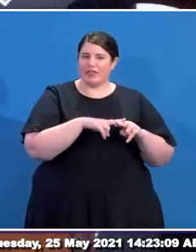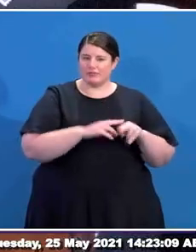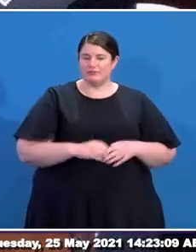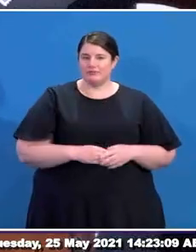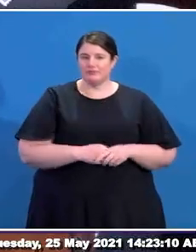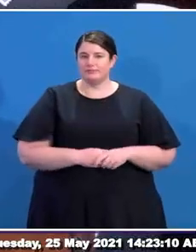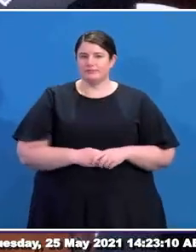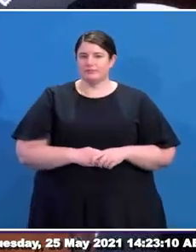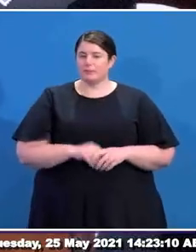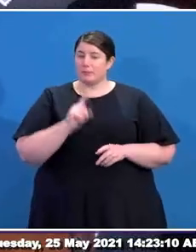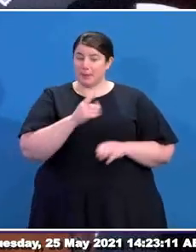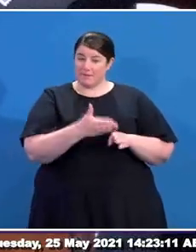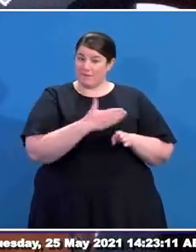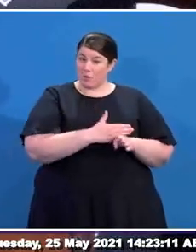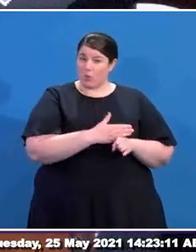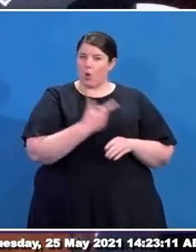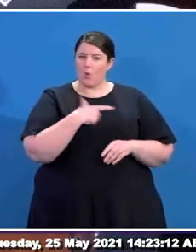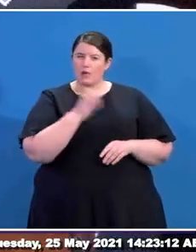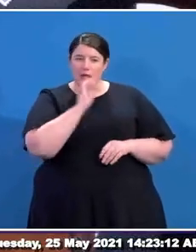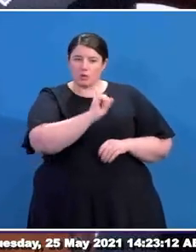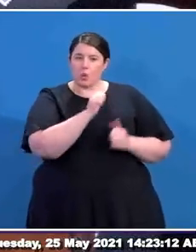little bit about your qualifications.